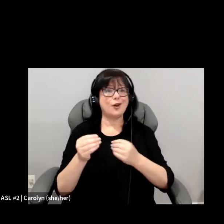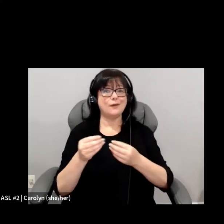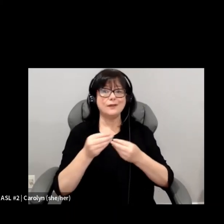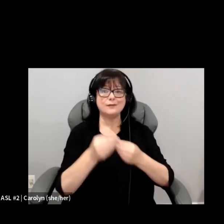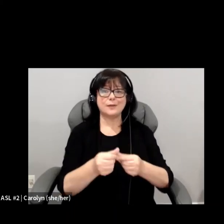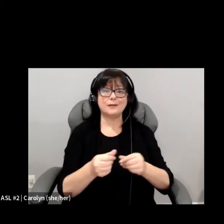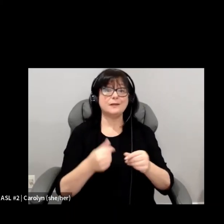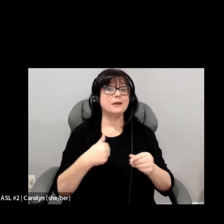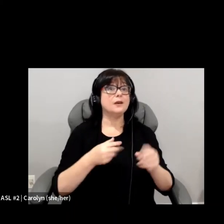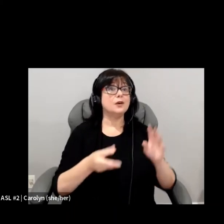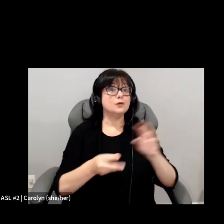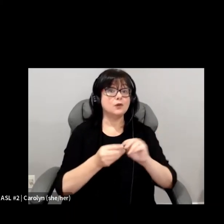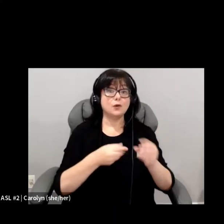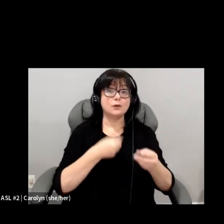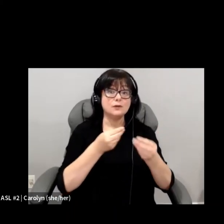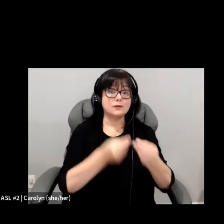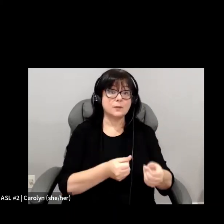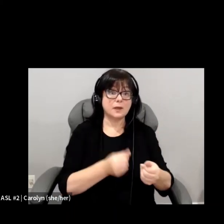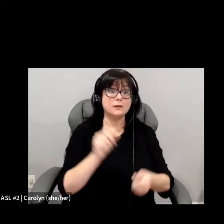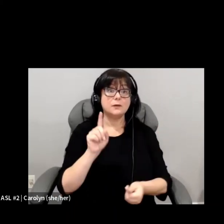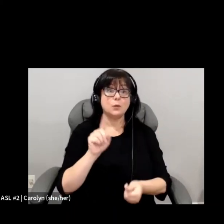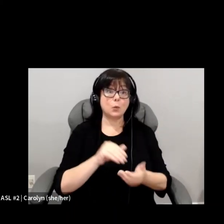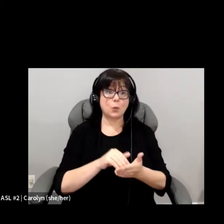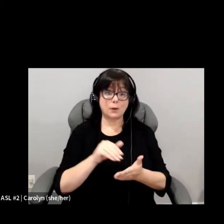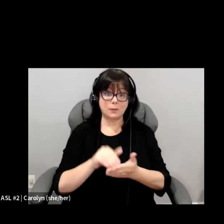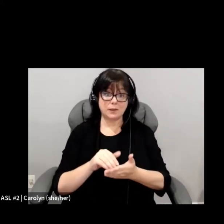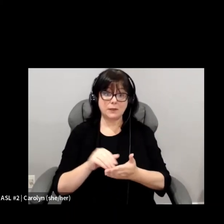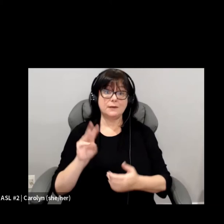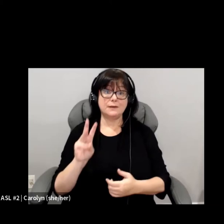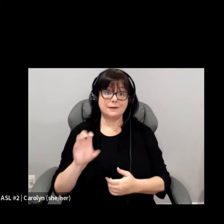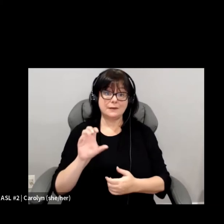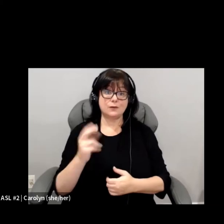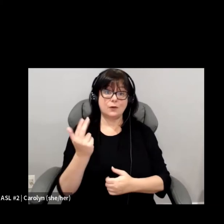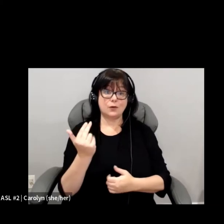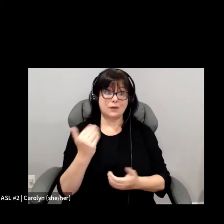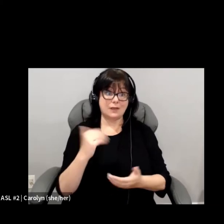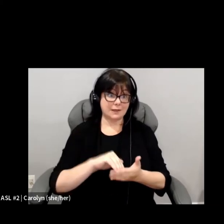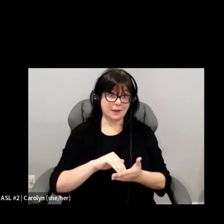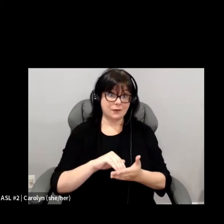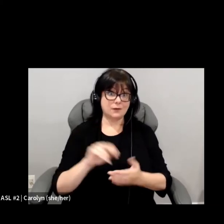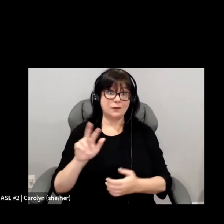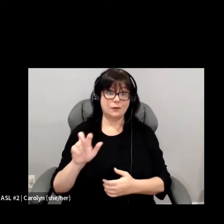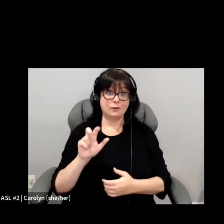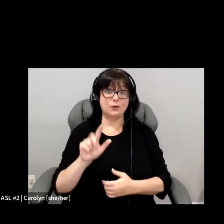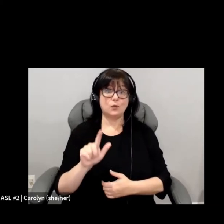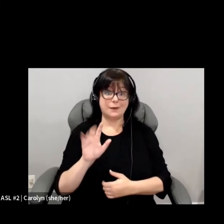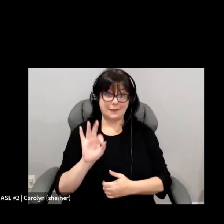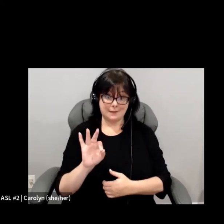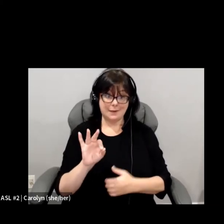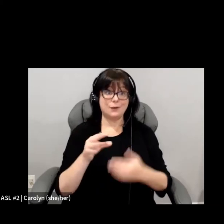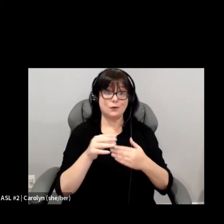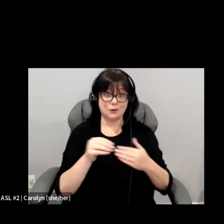TOTALLED $161-3328.